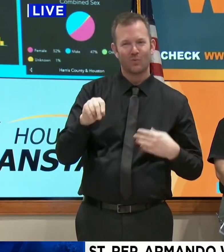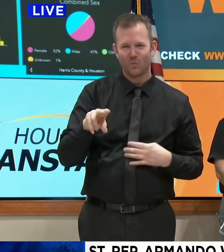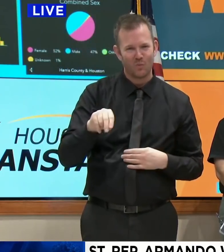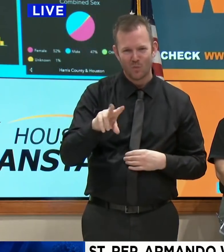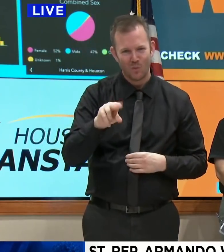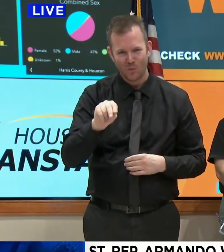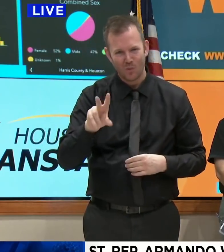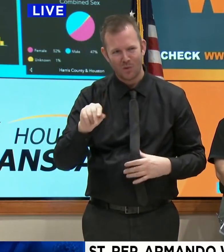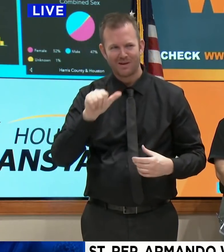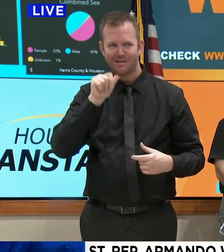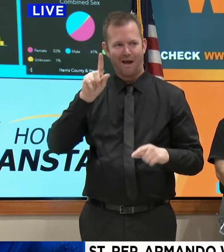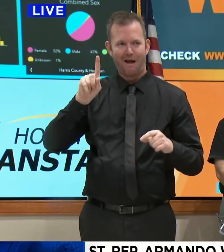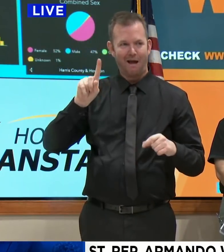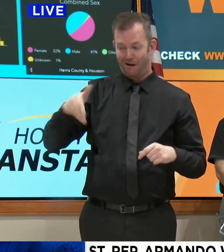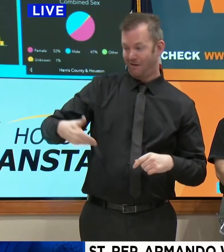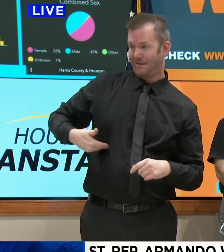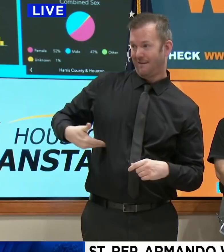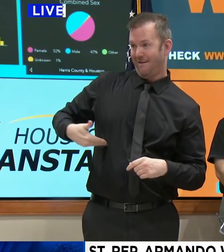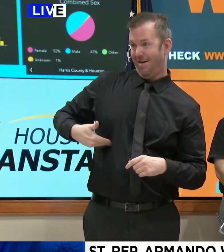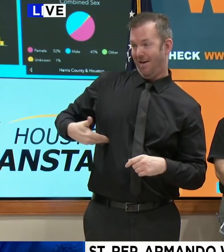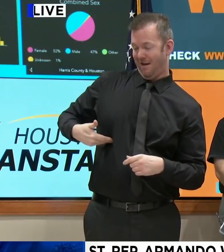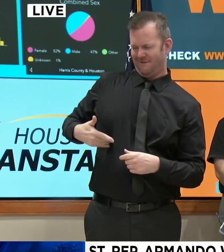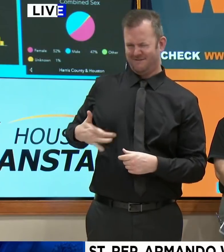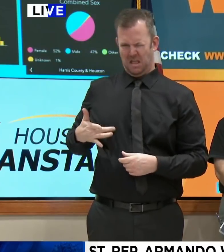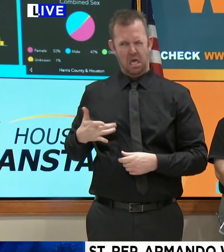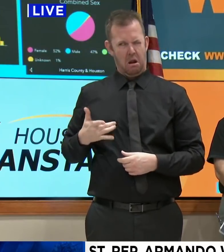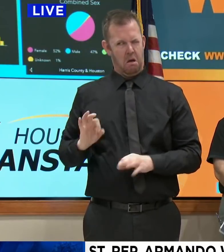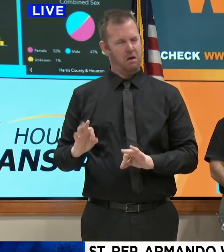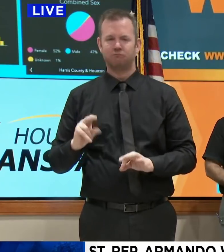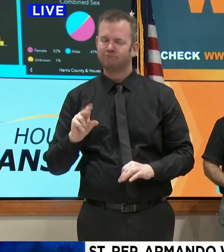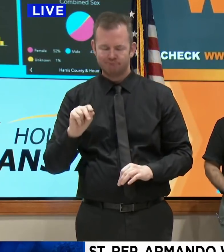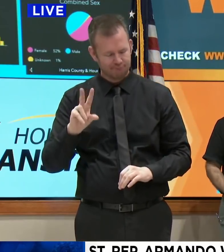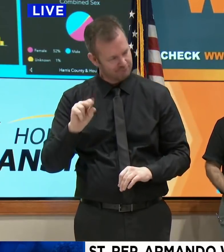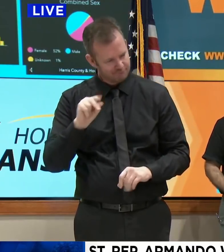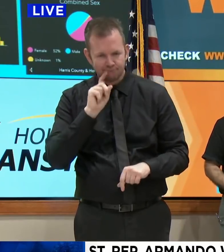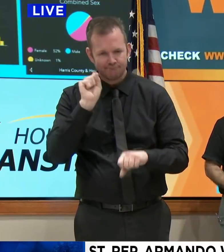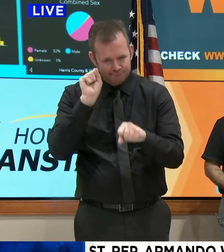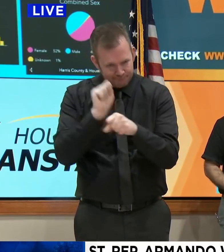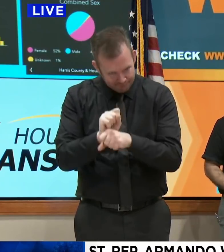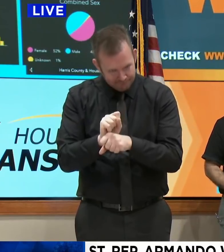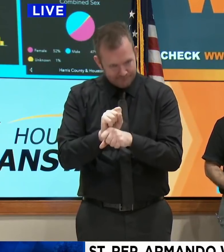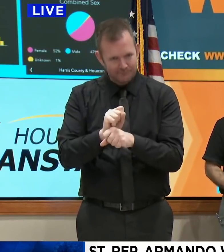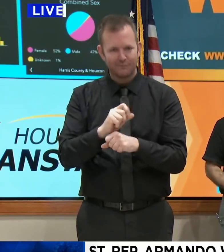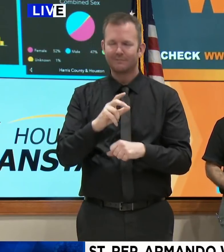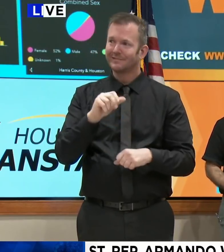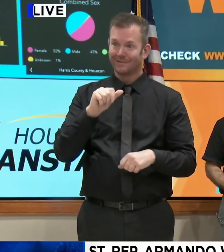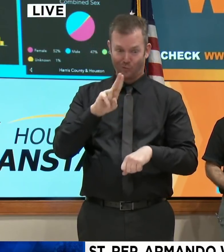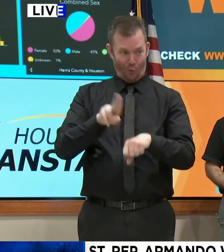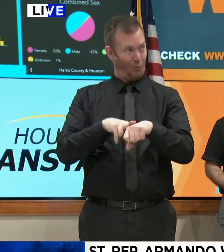the data they are not based on a deadline that we just on a deadline that we just decided you know because those decided you know because those are round number or the are round number or the beginning of the month. It’s beginning of the month. It’s not based on the feeling the